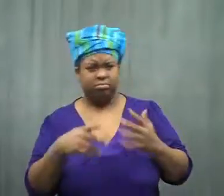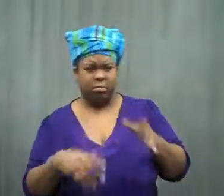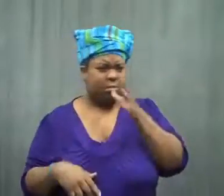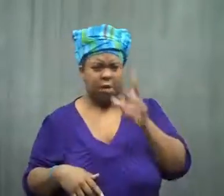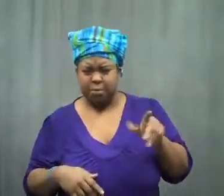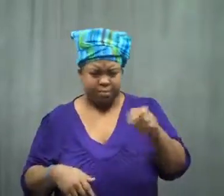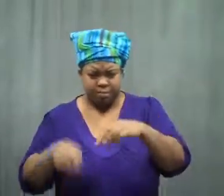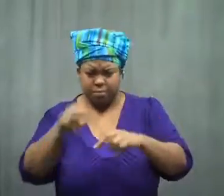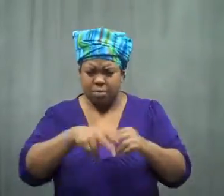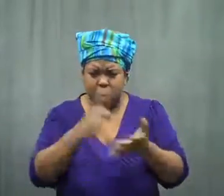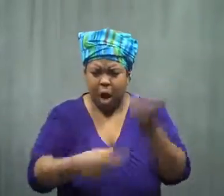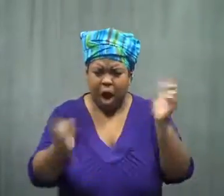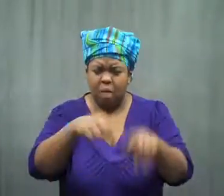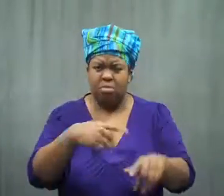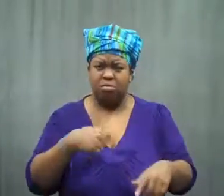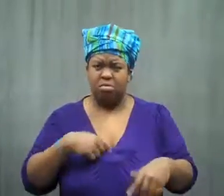My mother sat down and said, "What happened?"